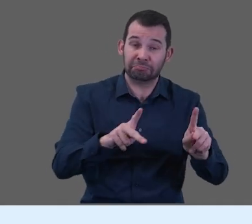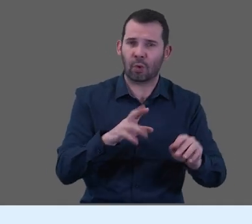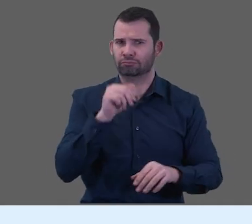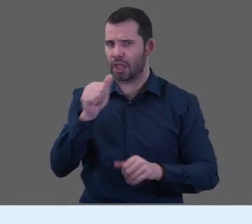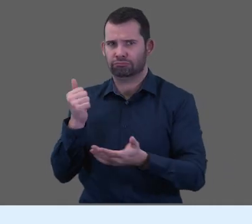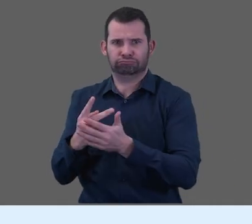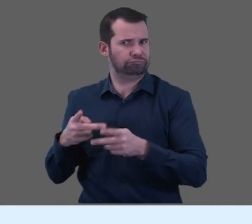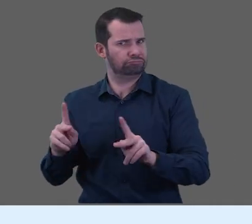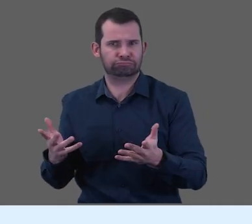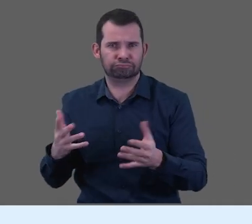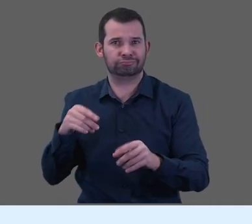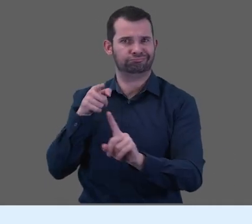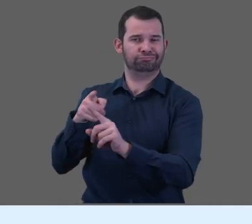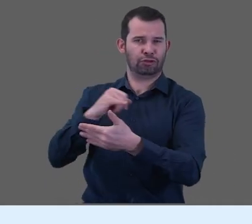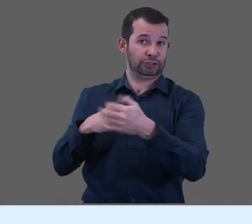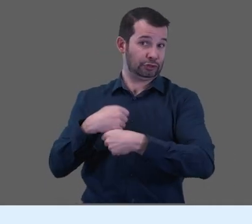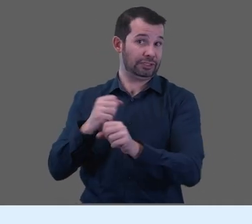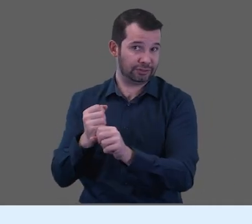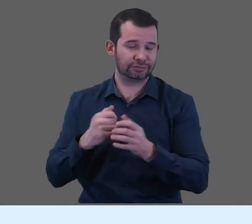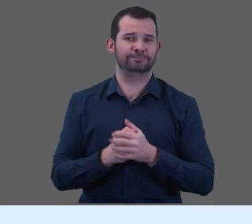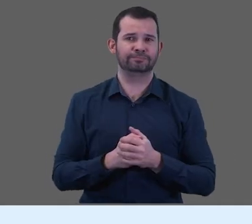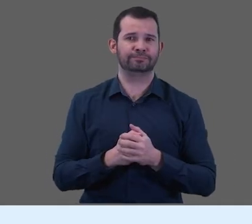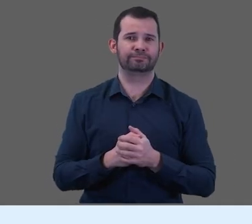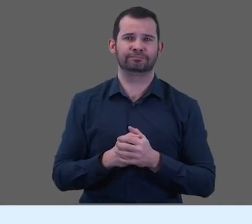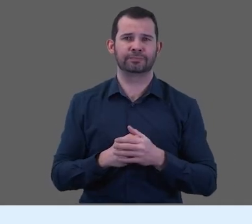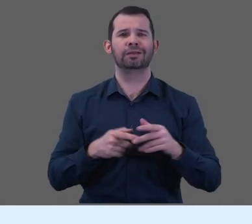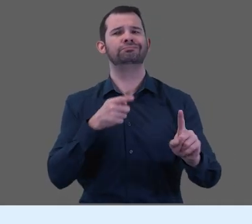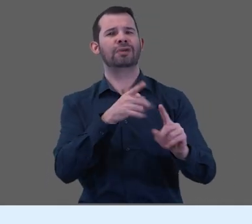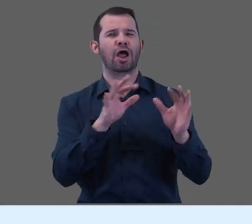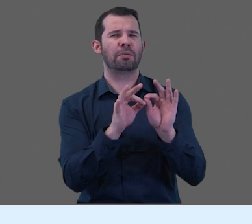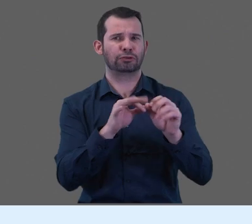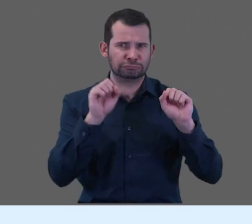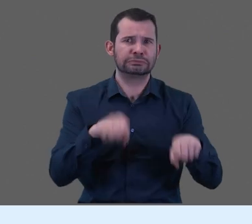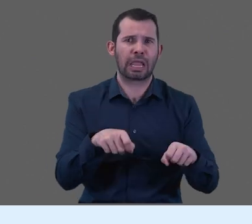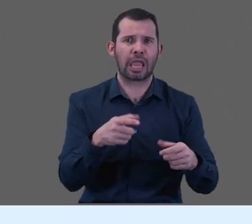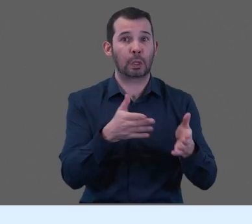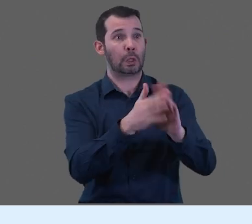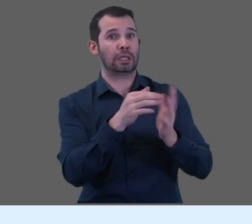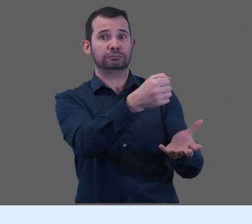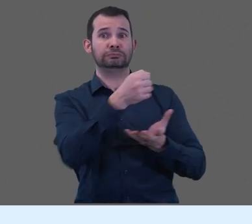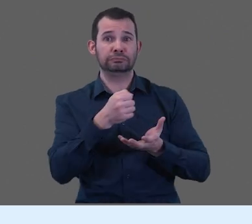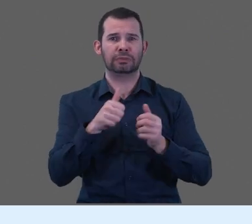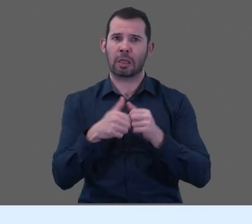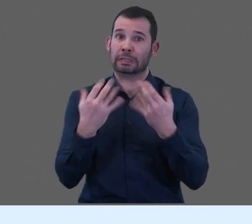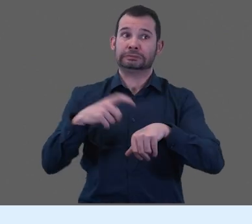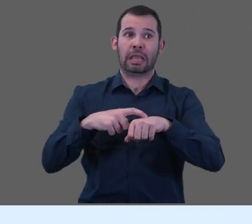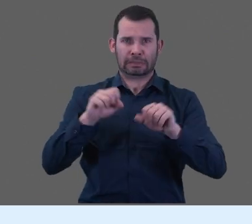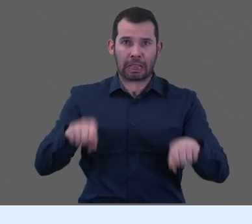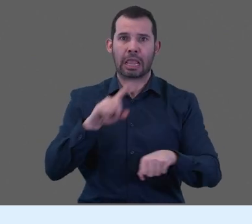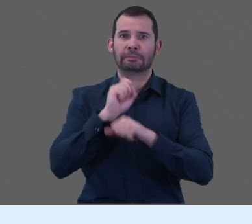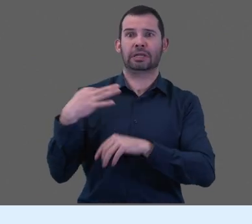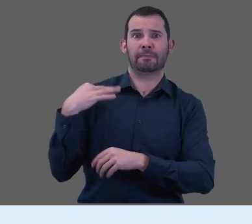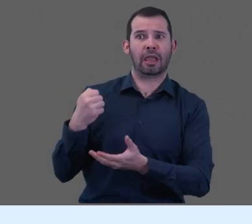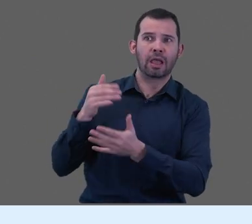and ineligible in Artistic Creation and how much you can request and how many times you can apply.